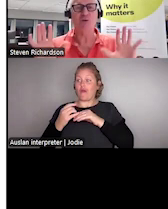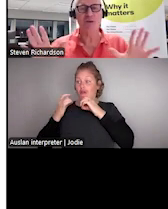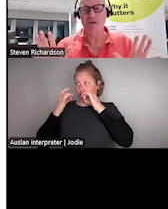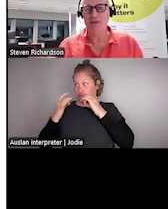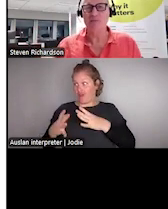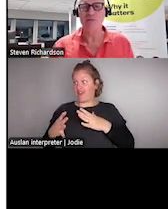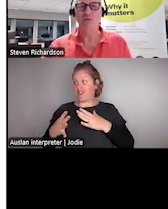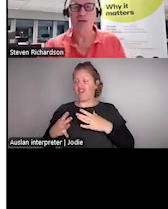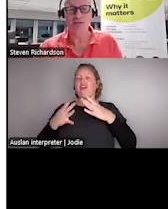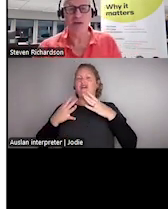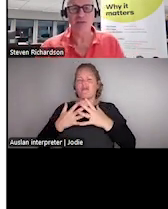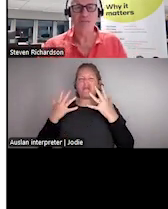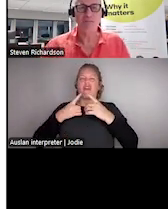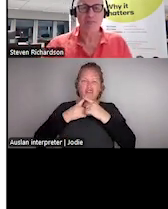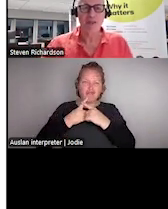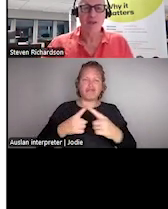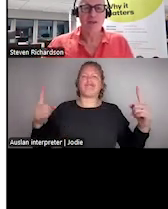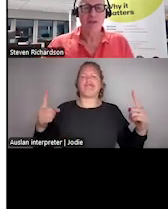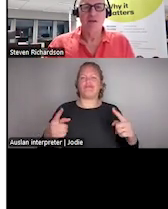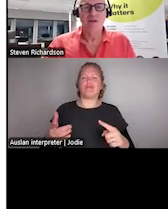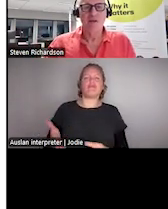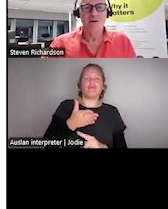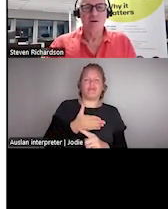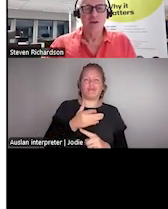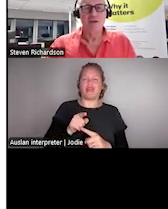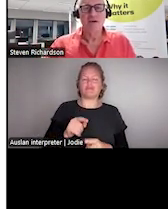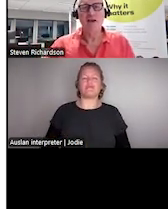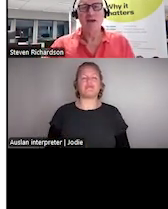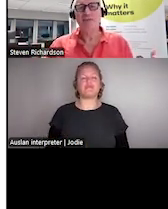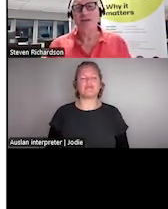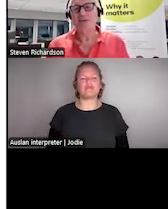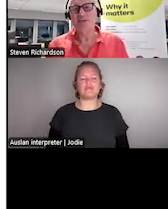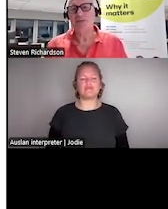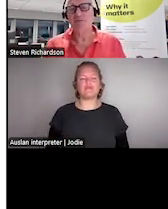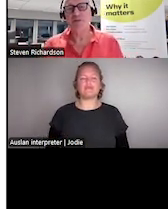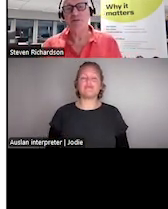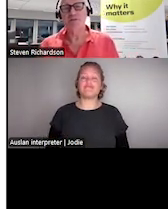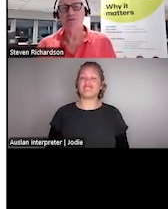a big announcement on that day. OK, and the day itself. Well,